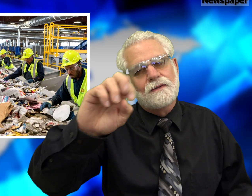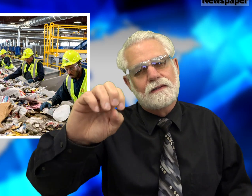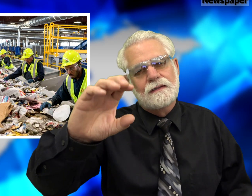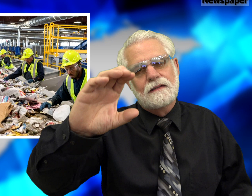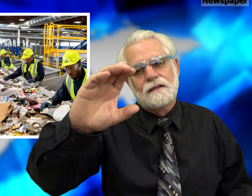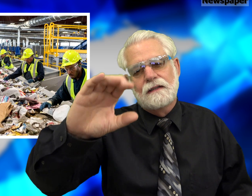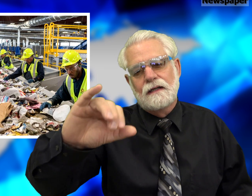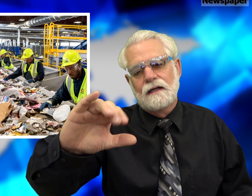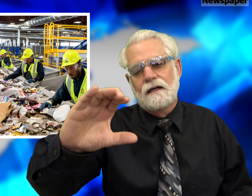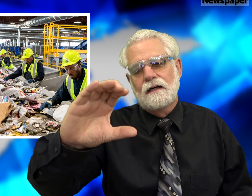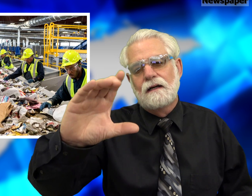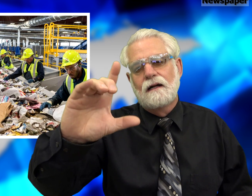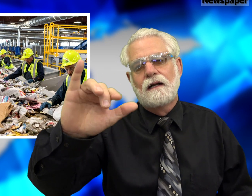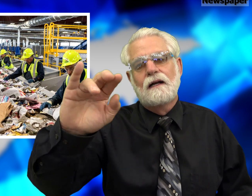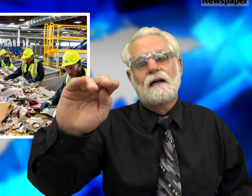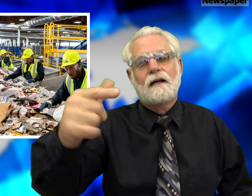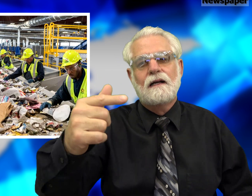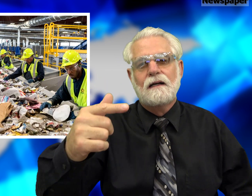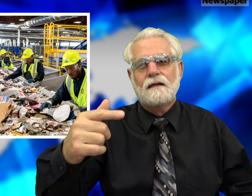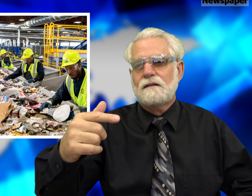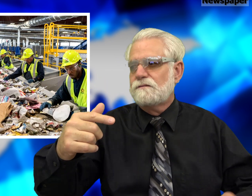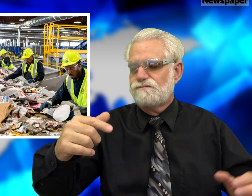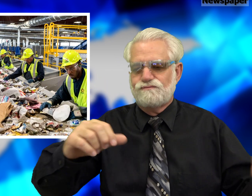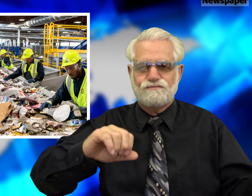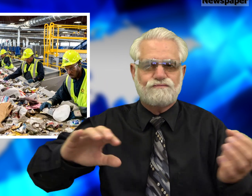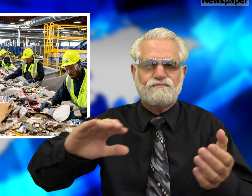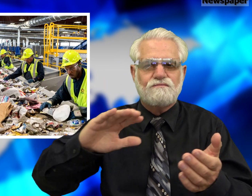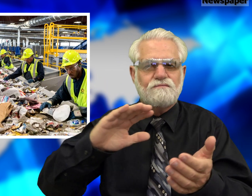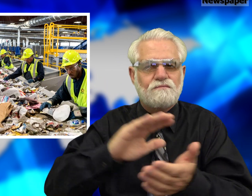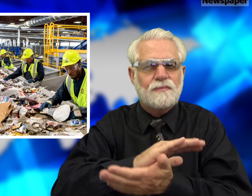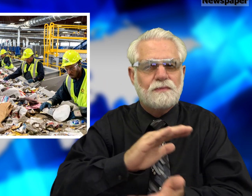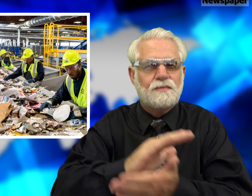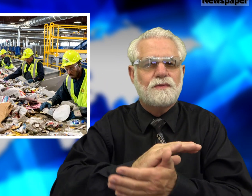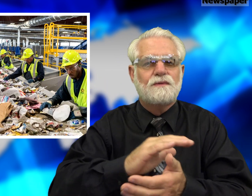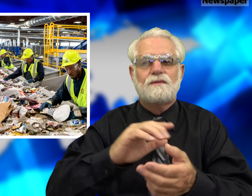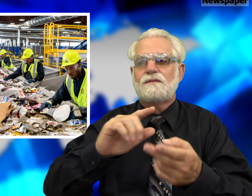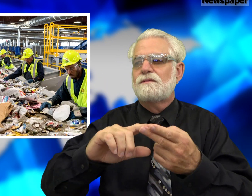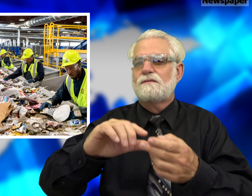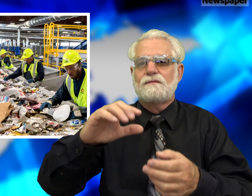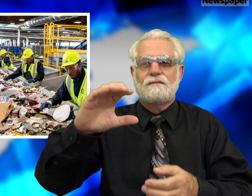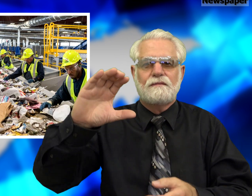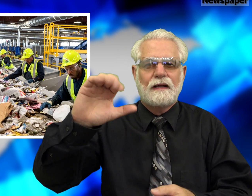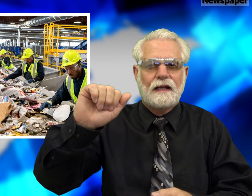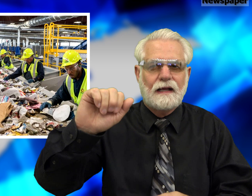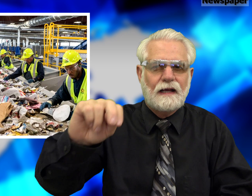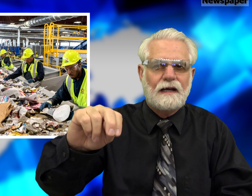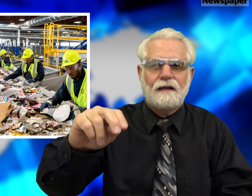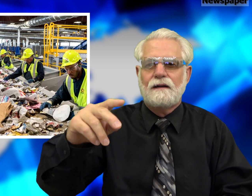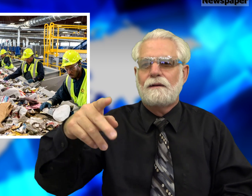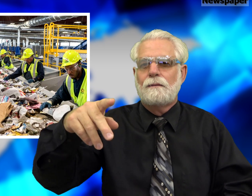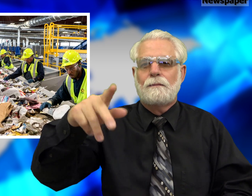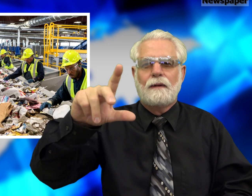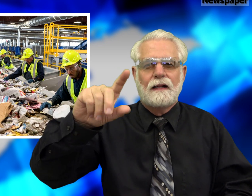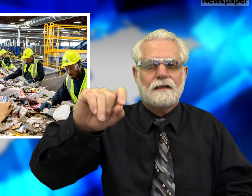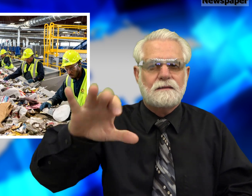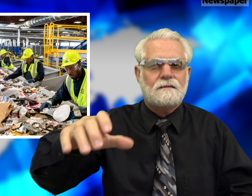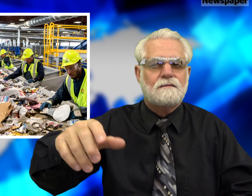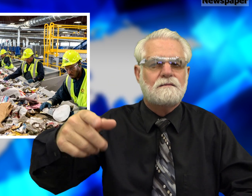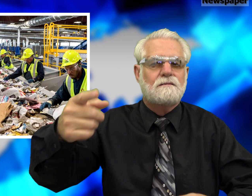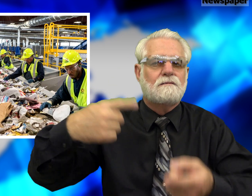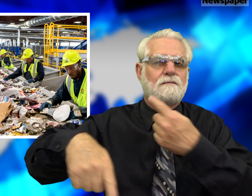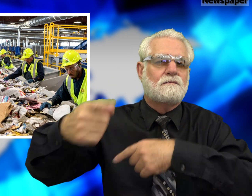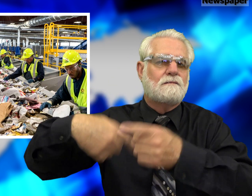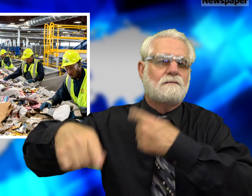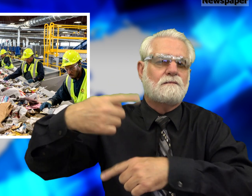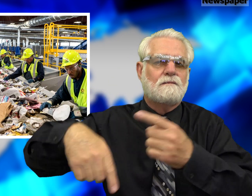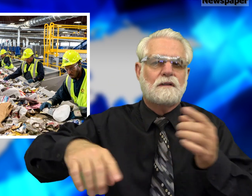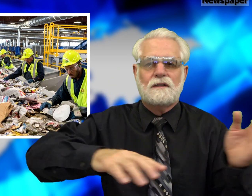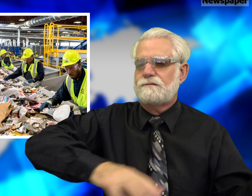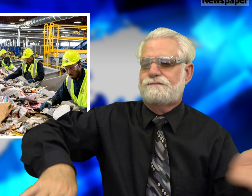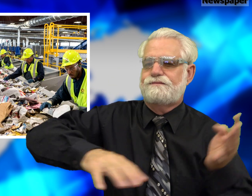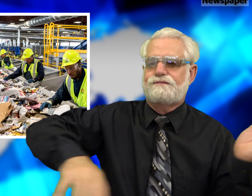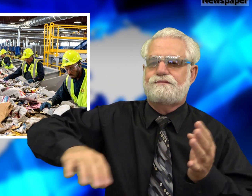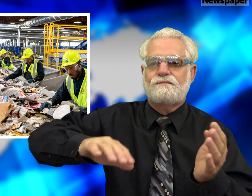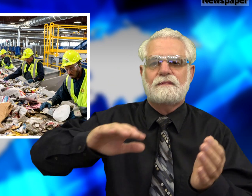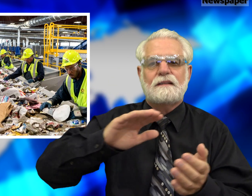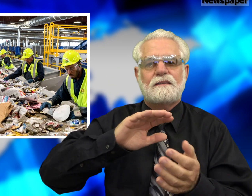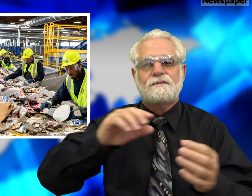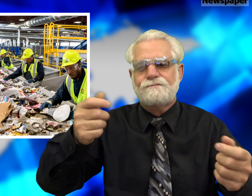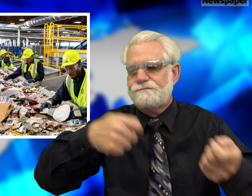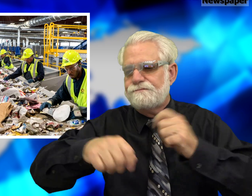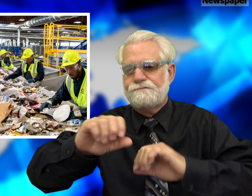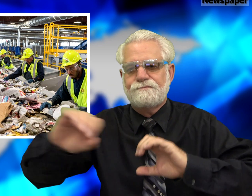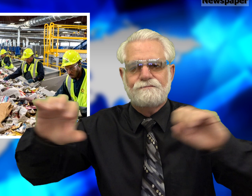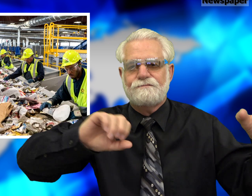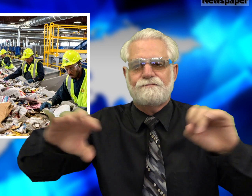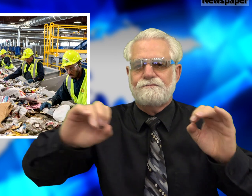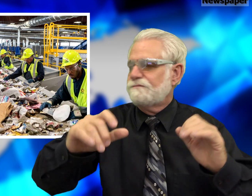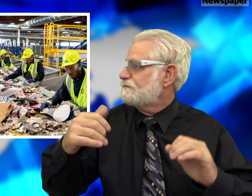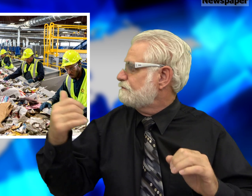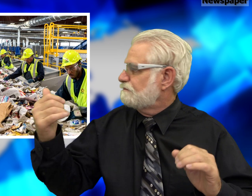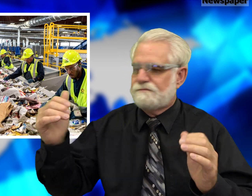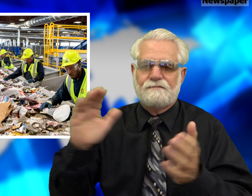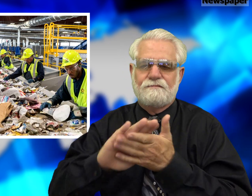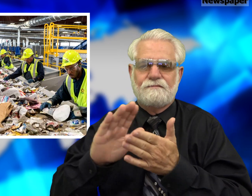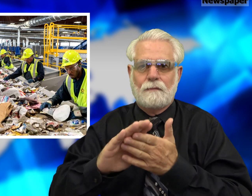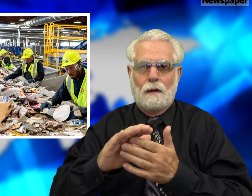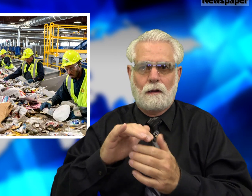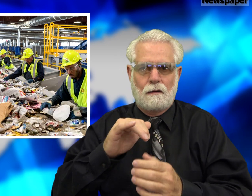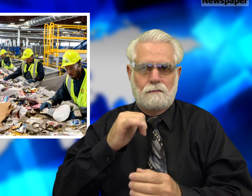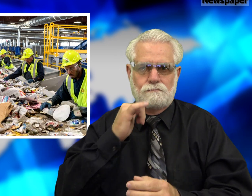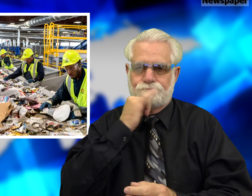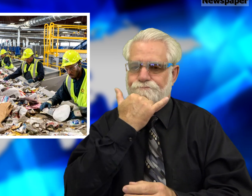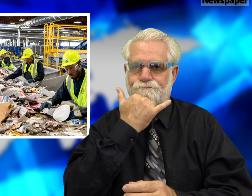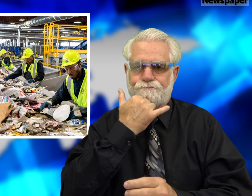Recycling Center: This where you recycle paper, cans, plastic....